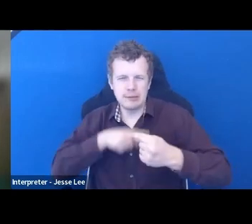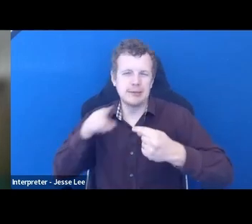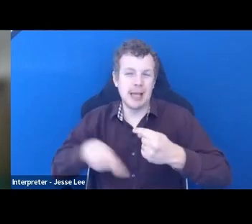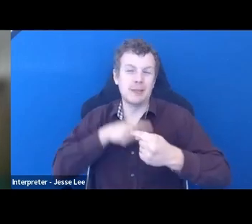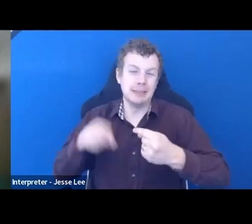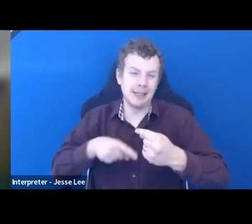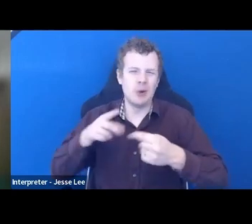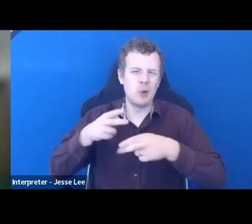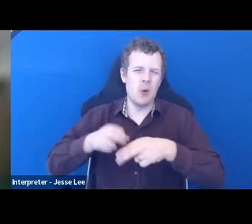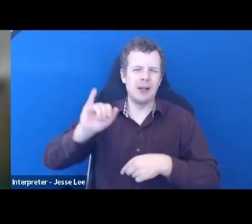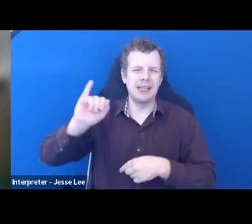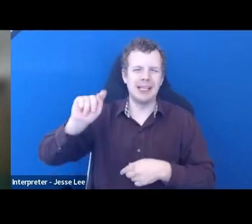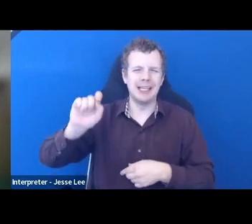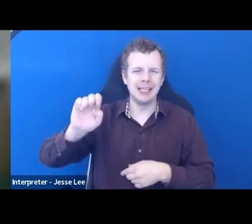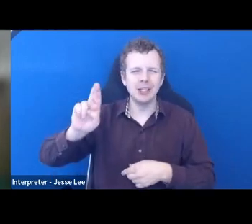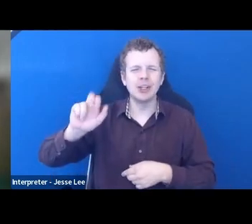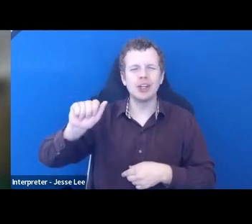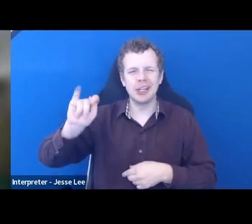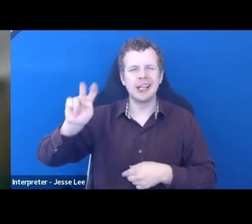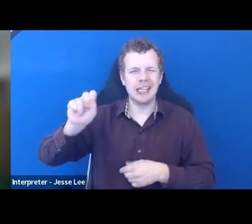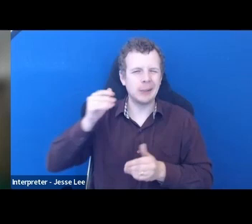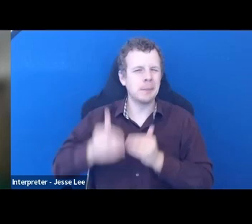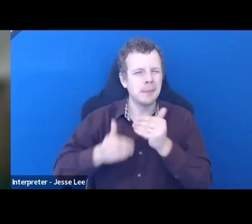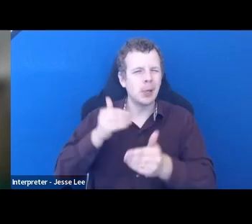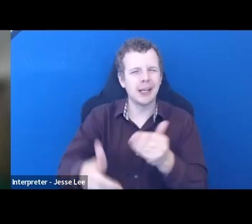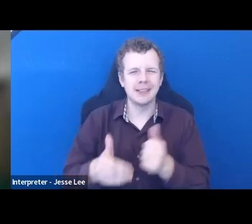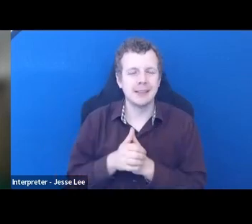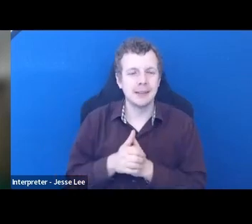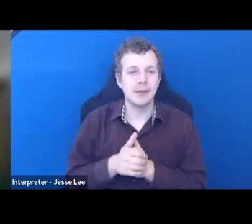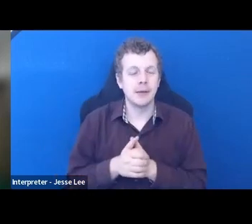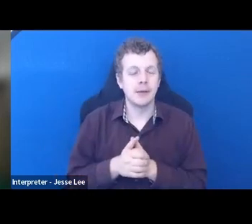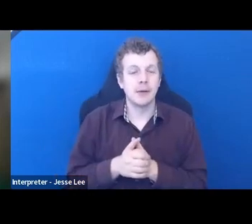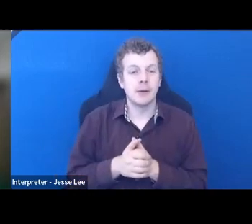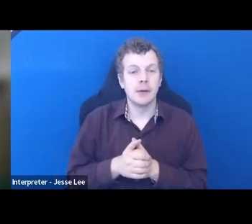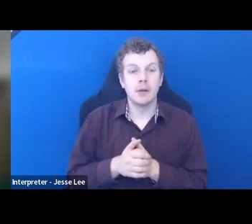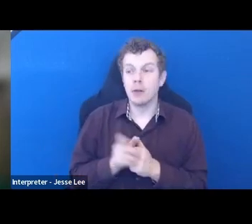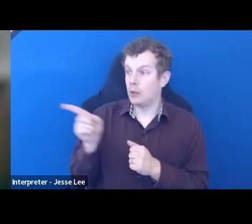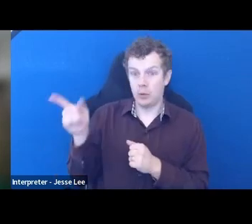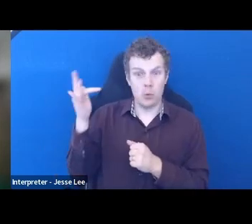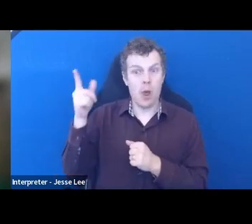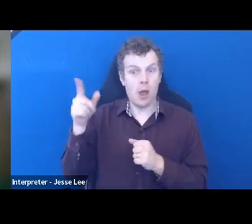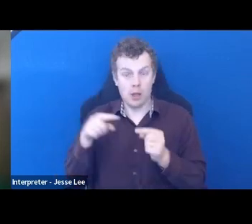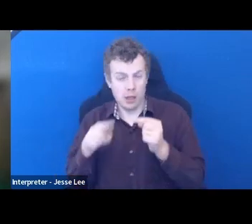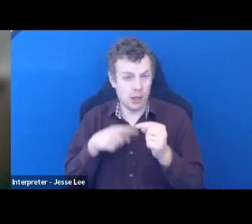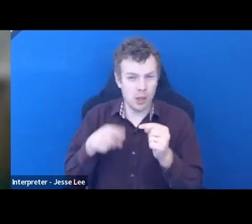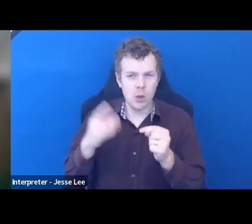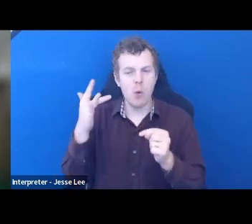This process is a product of continuously assessing your child's progress over time.